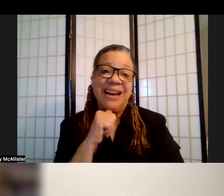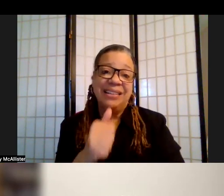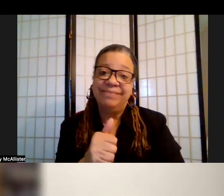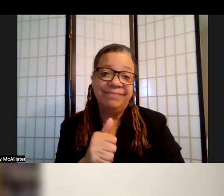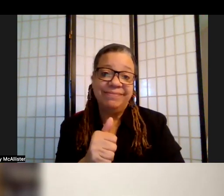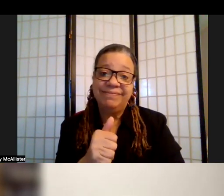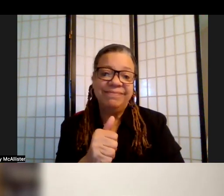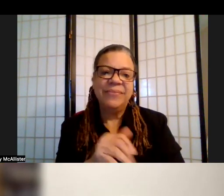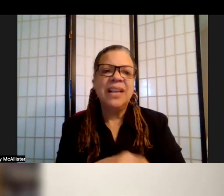How do we deal with that problem?